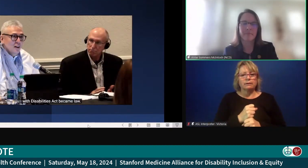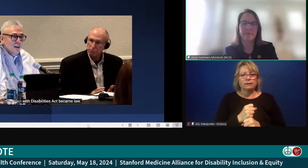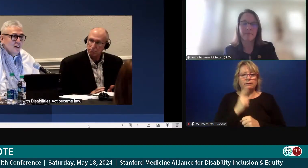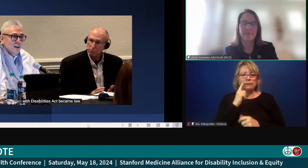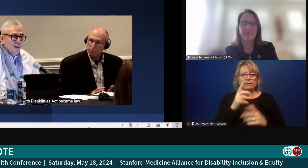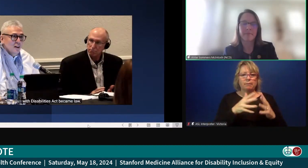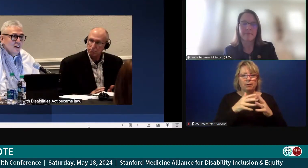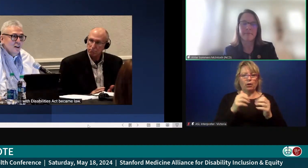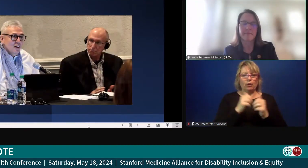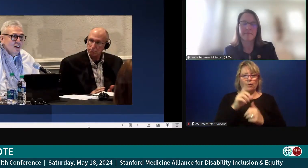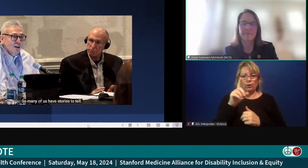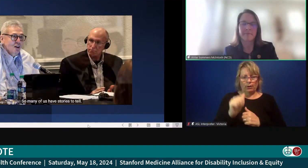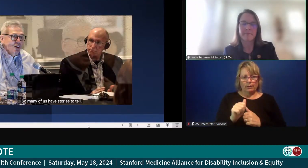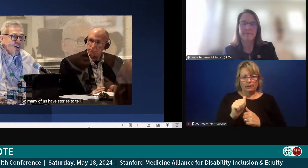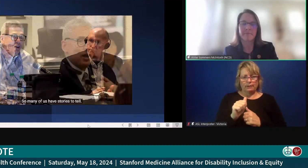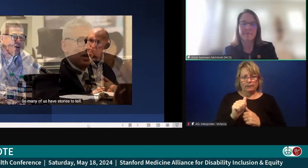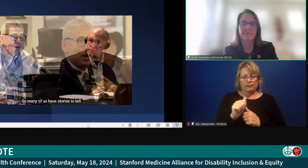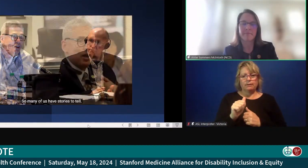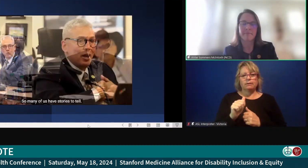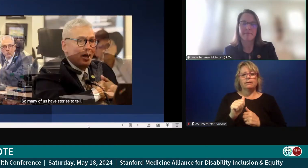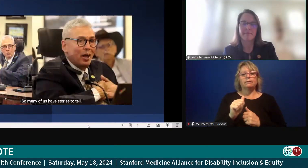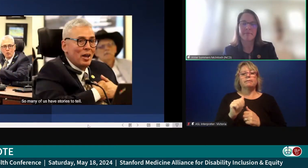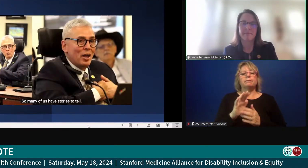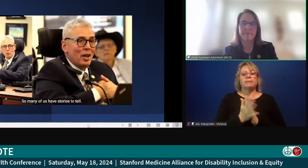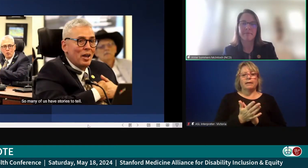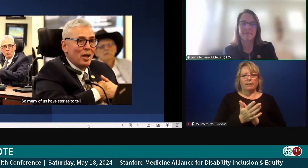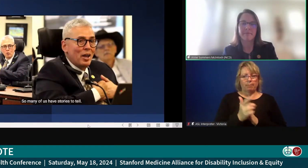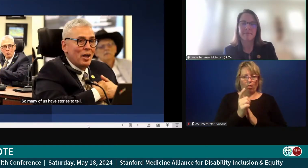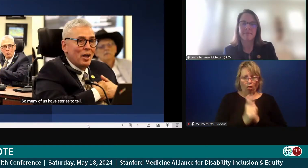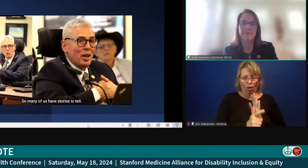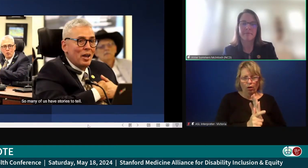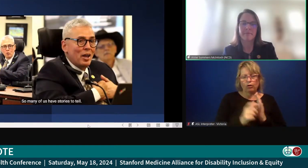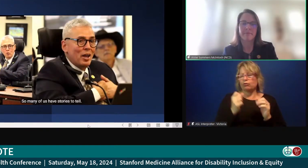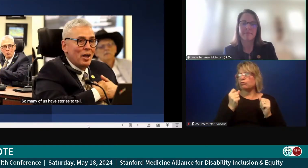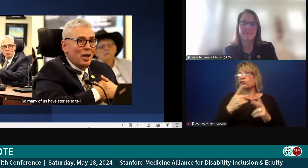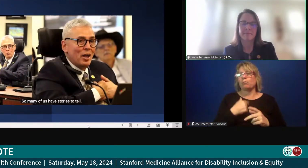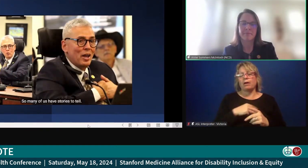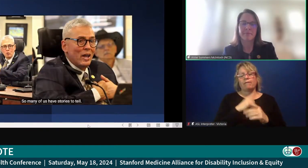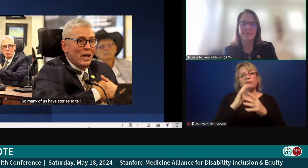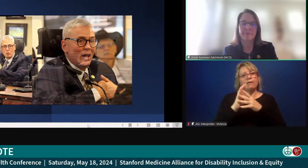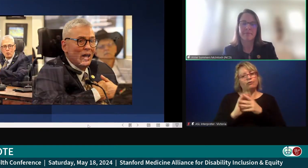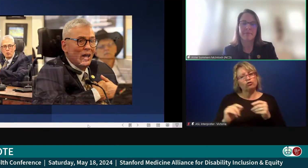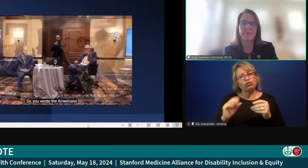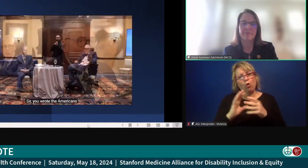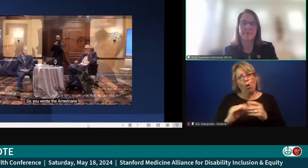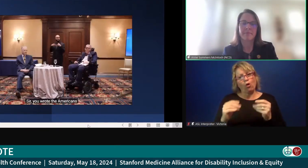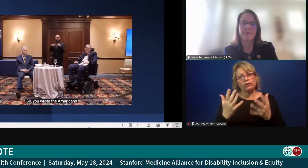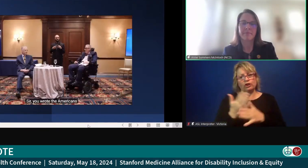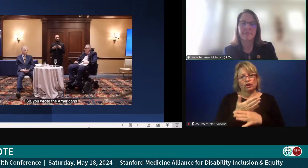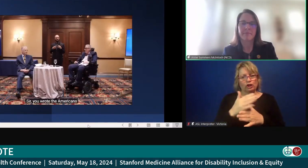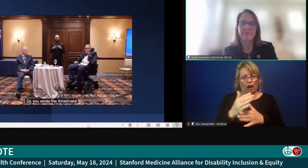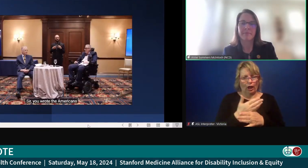Became law. So many of us have stories to tell. >> Andres Gallegos: Sir, you wrote the Americans